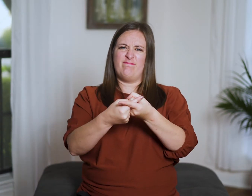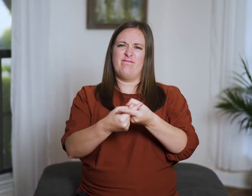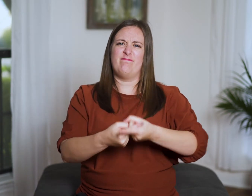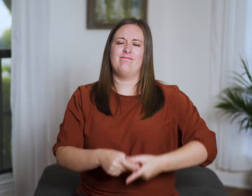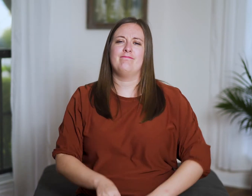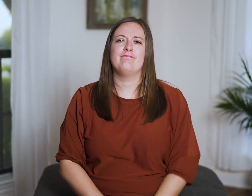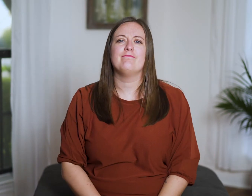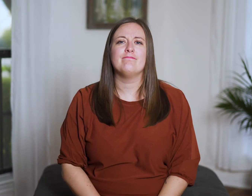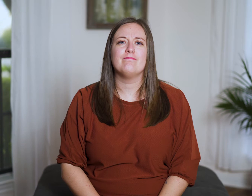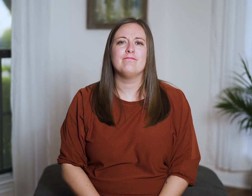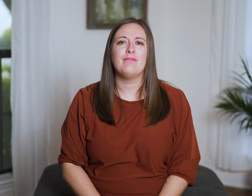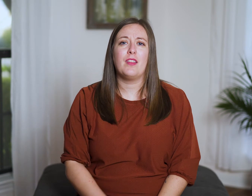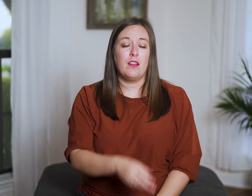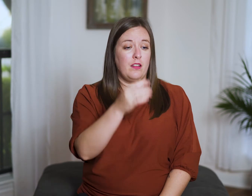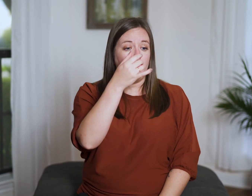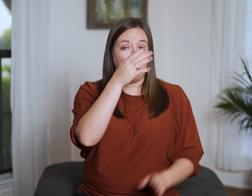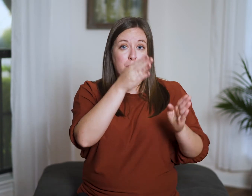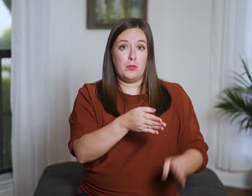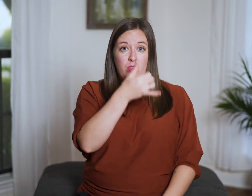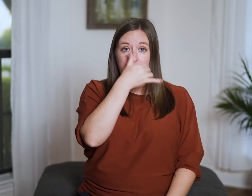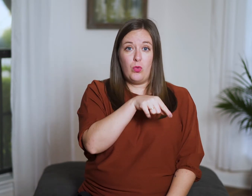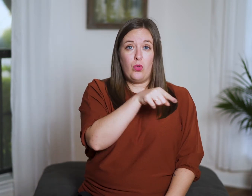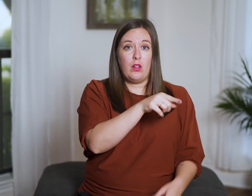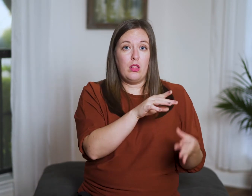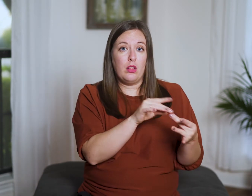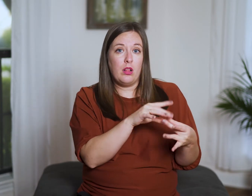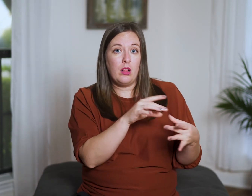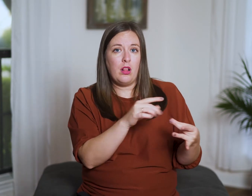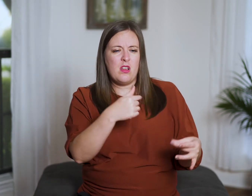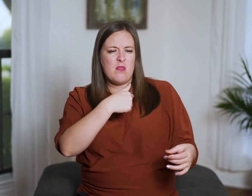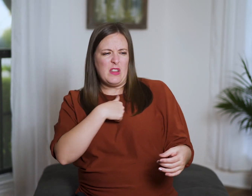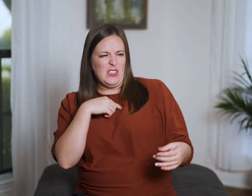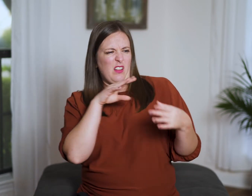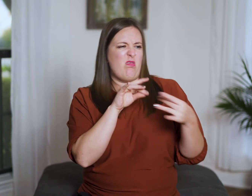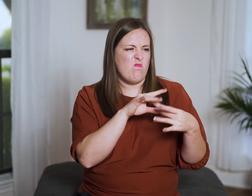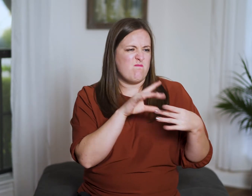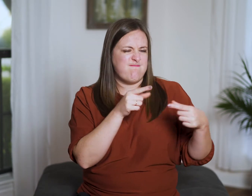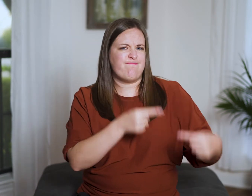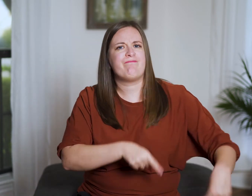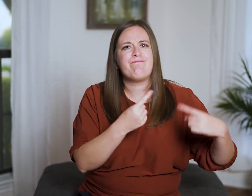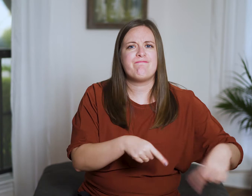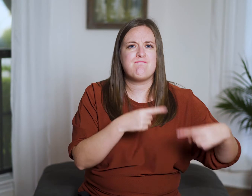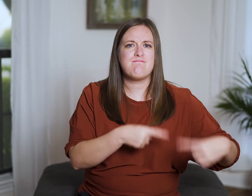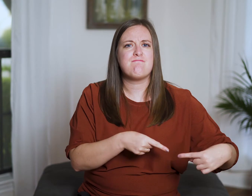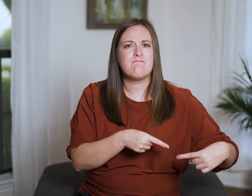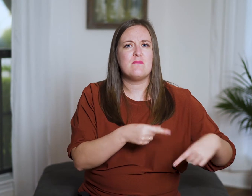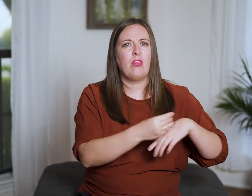“Answer not a fool according to his folly,